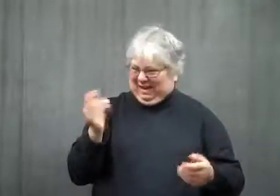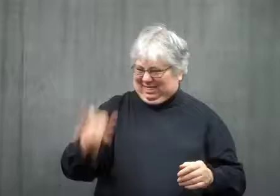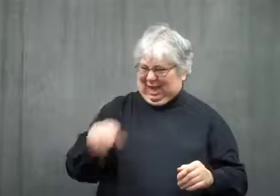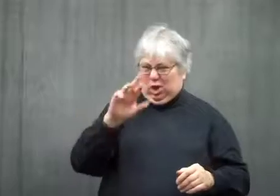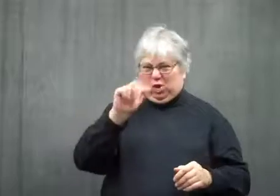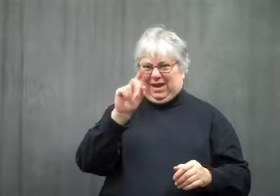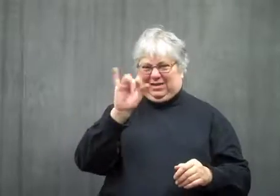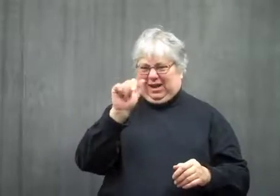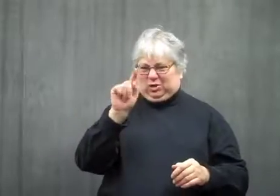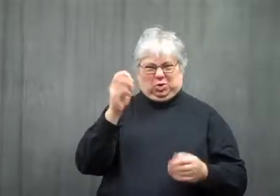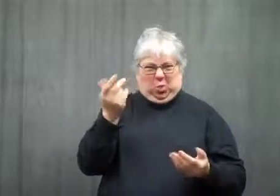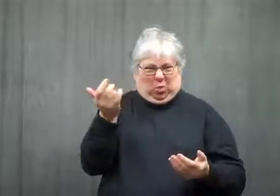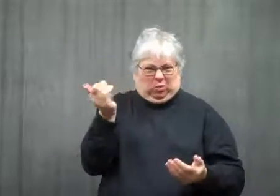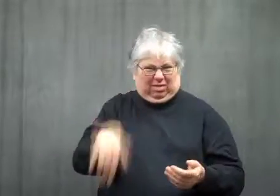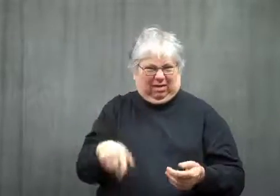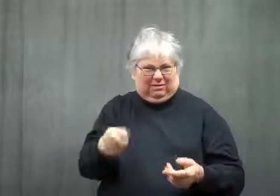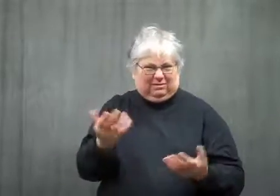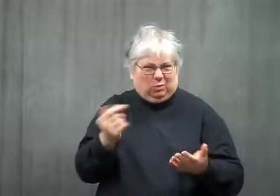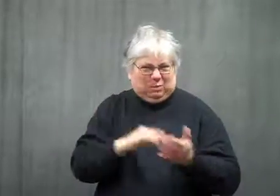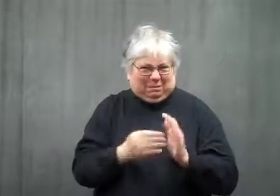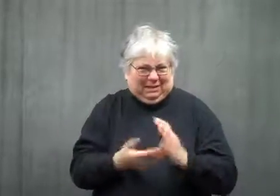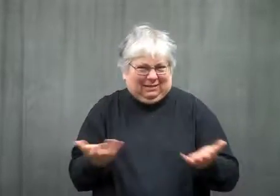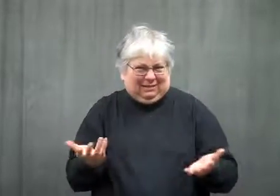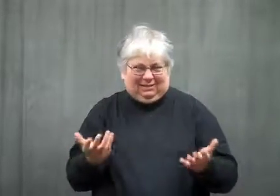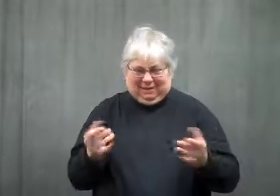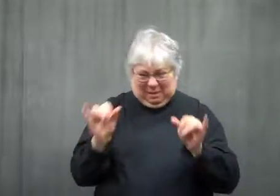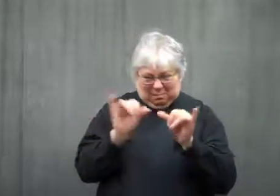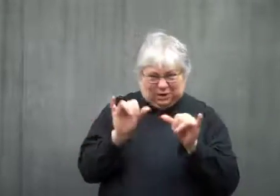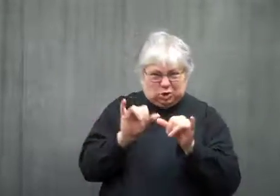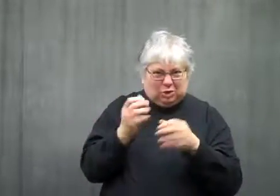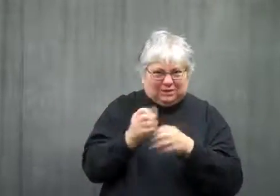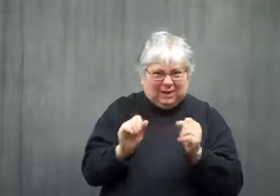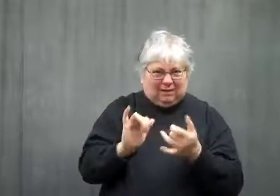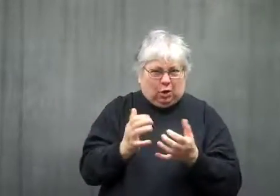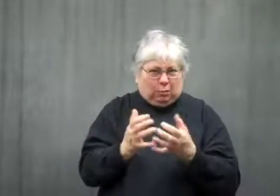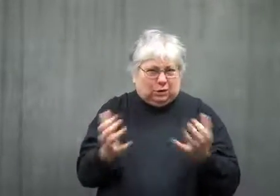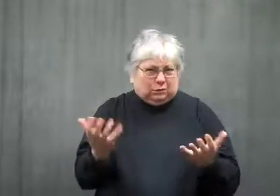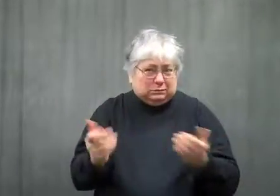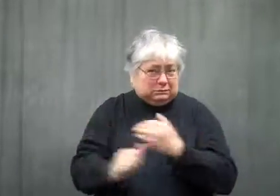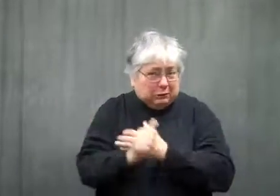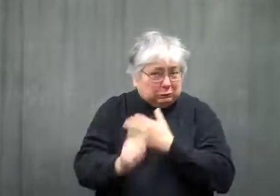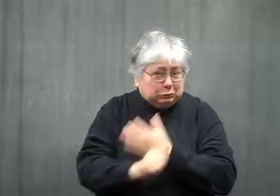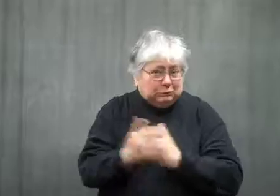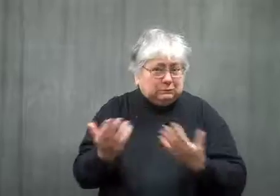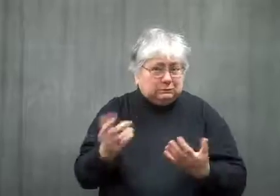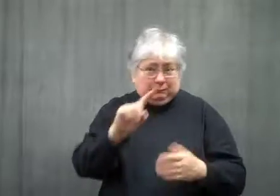What is radiation? How is it measured? What's a safe level? Is it dangerous?